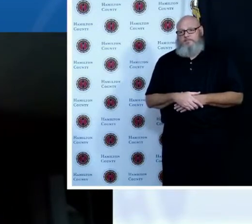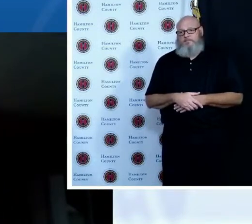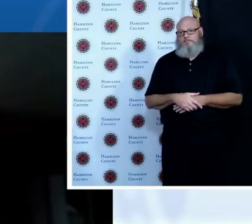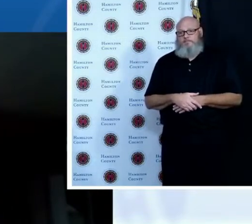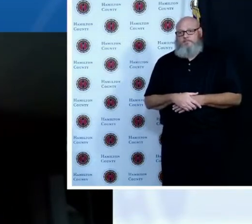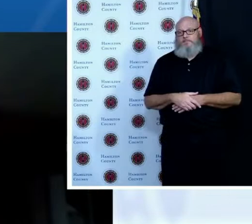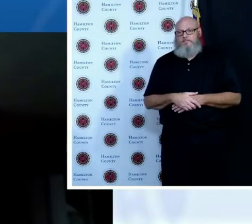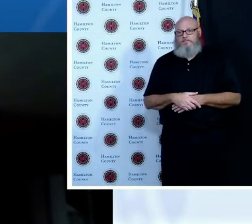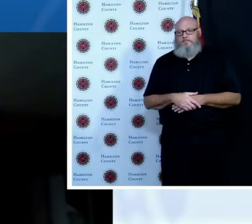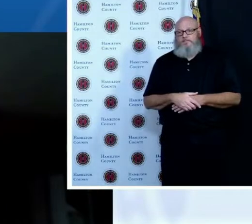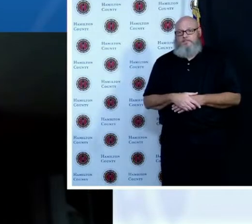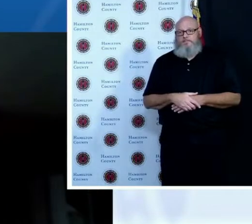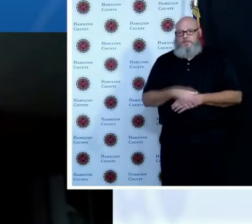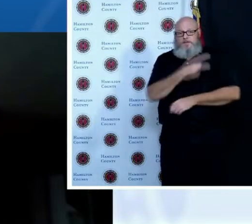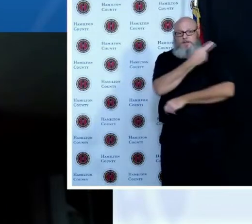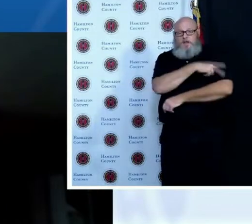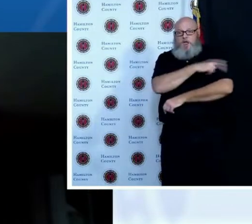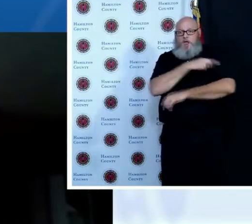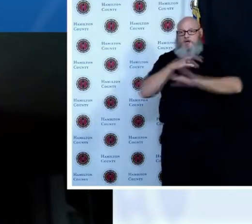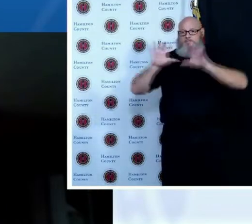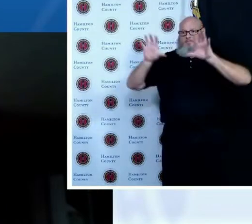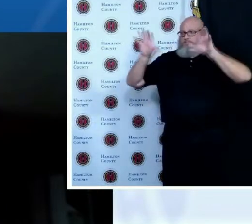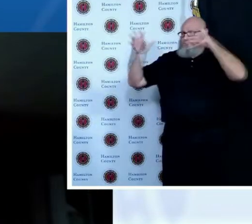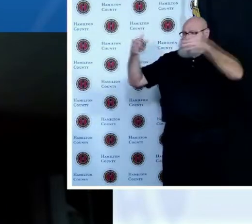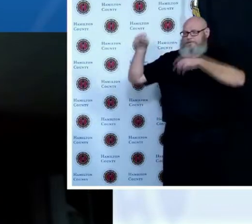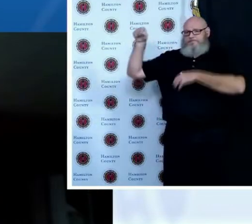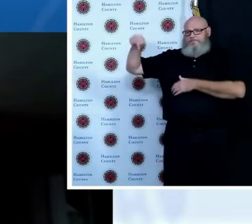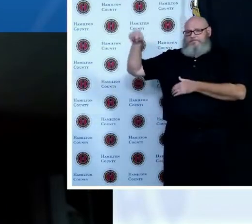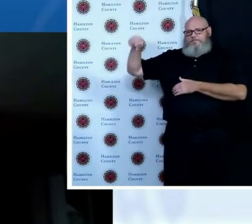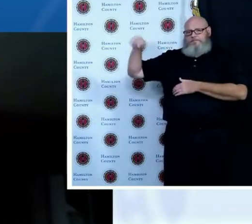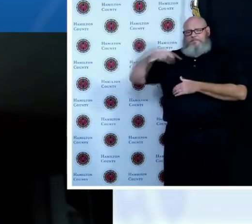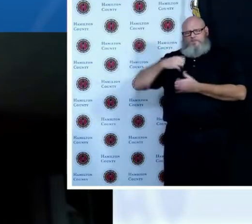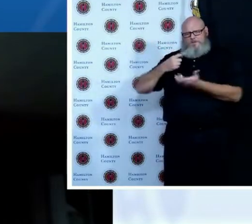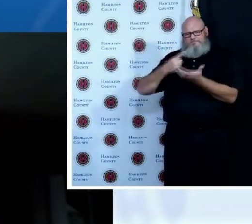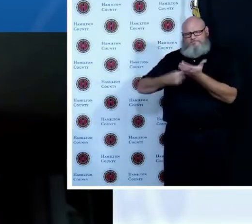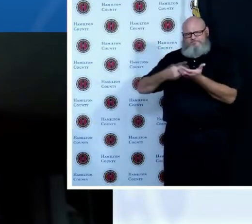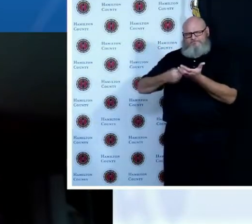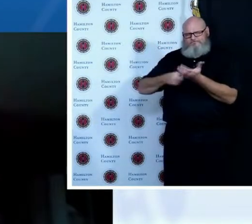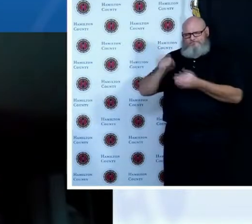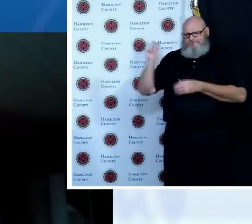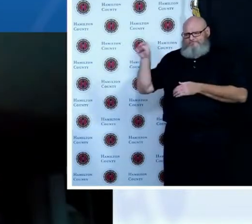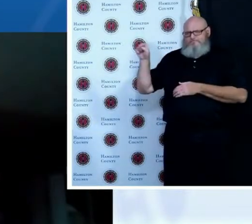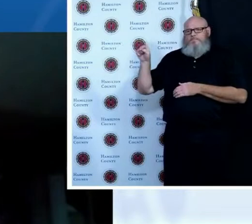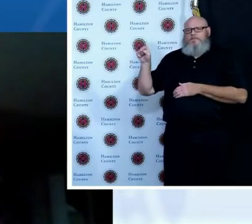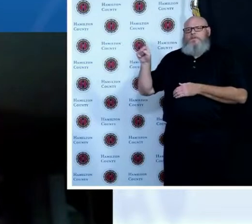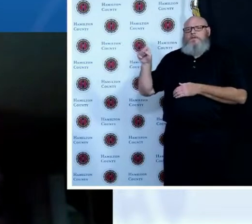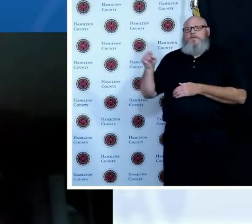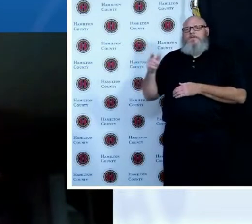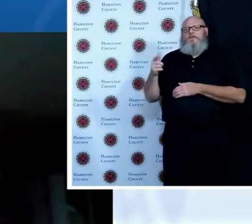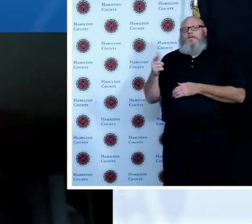we are right now first week of January I have you started to see anything post Christmas that